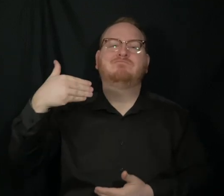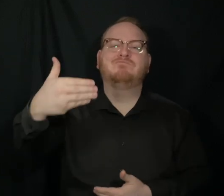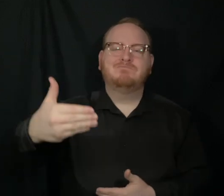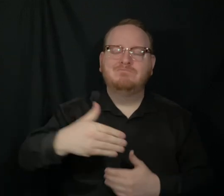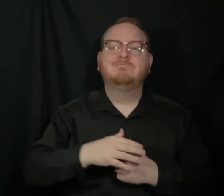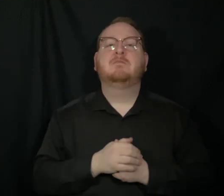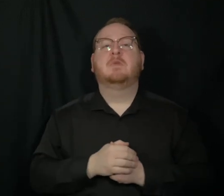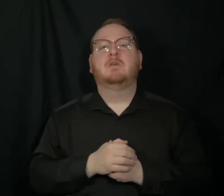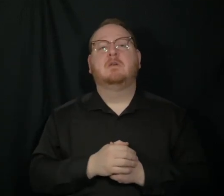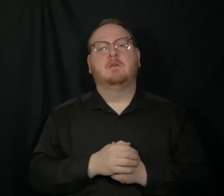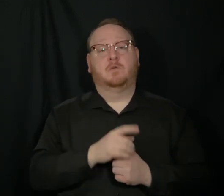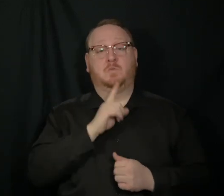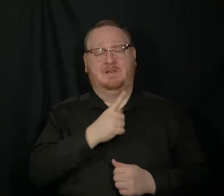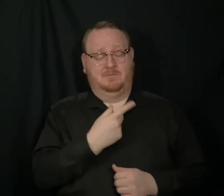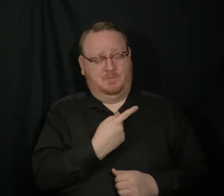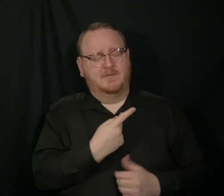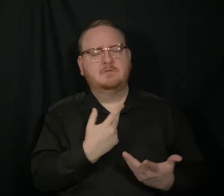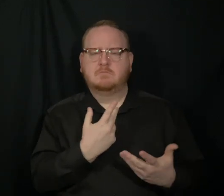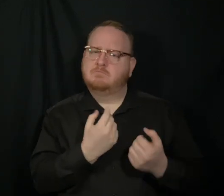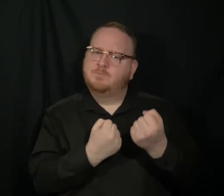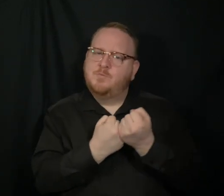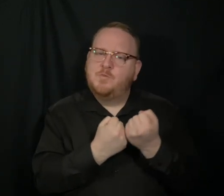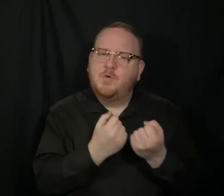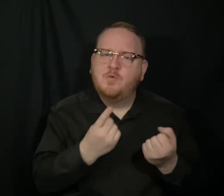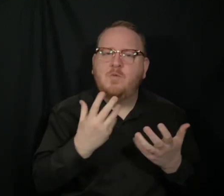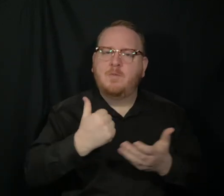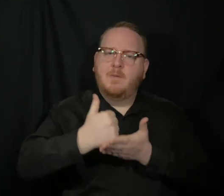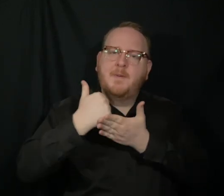are here for you. We want to help you on that, on that